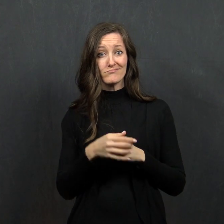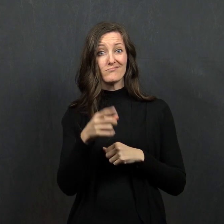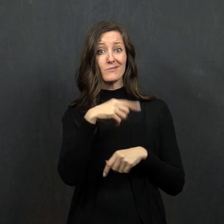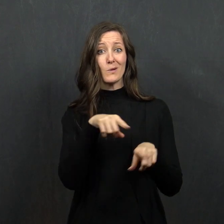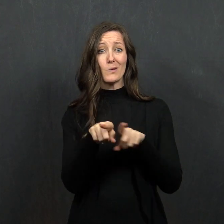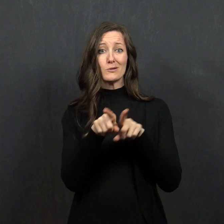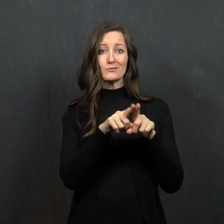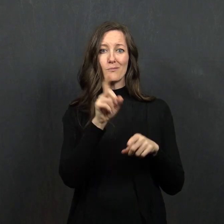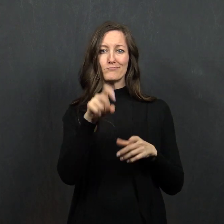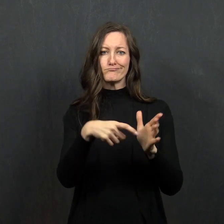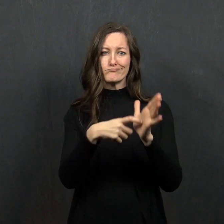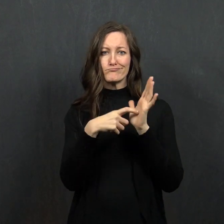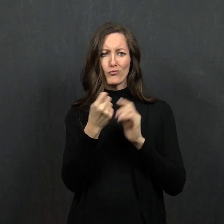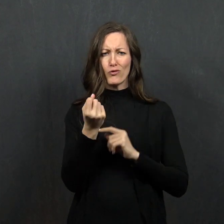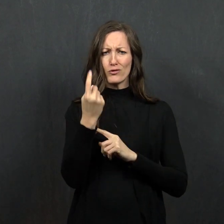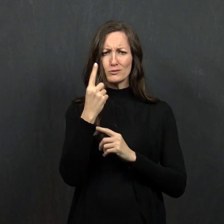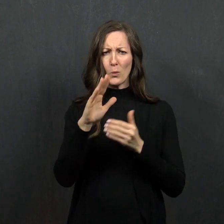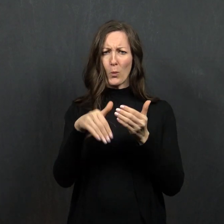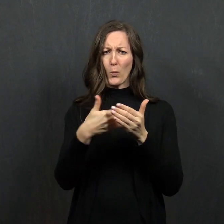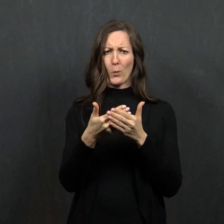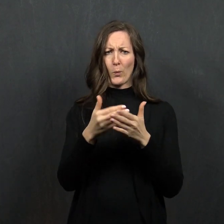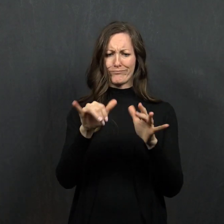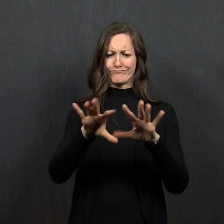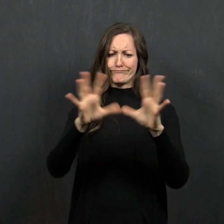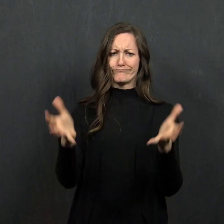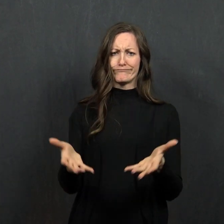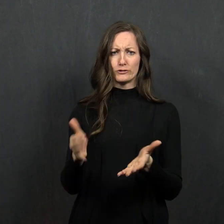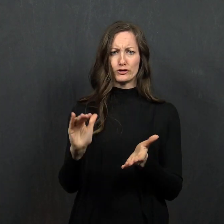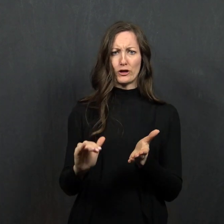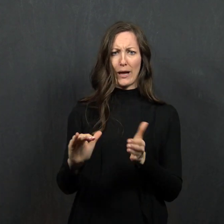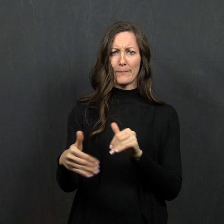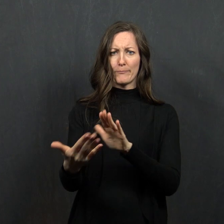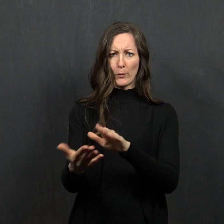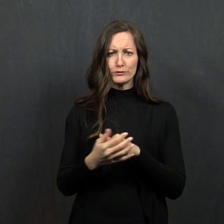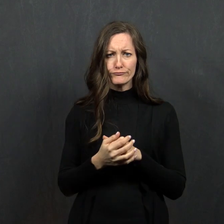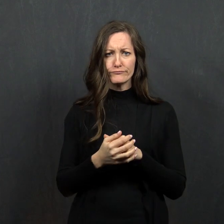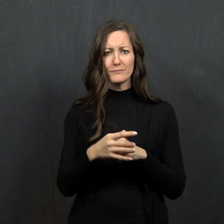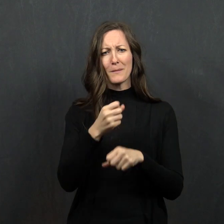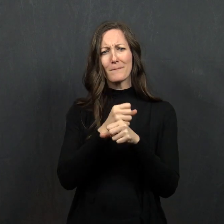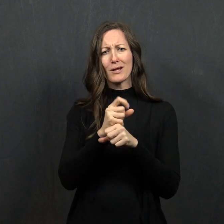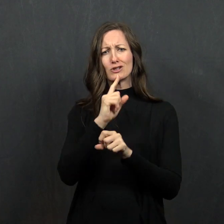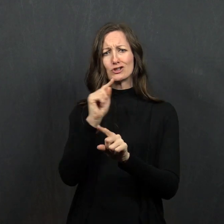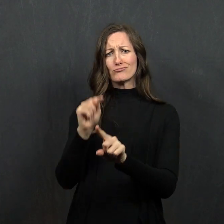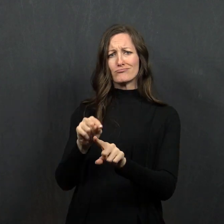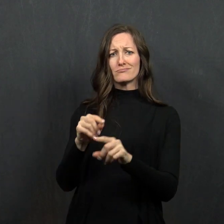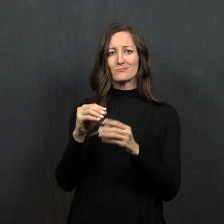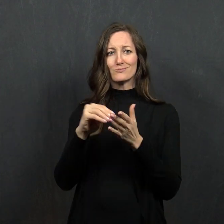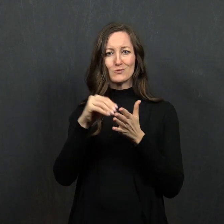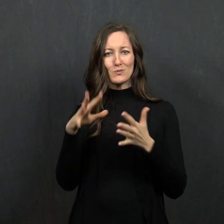They must also understand the whole child approach and ensure that their students